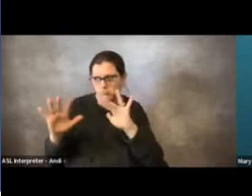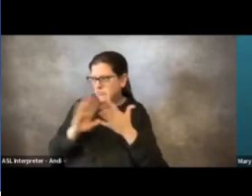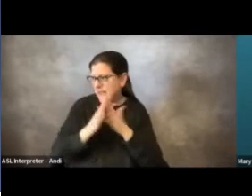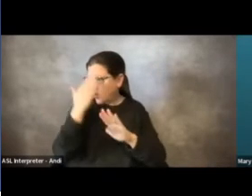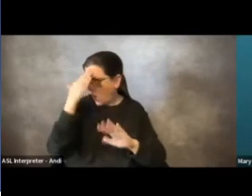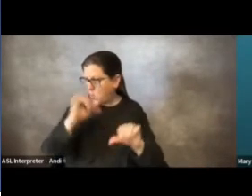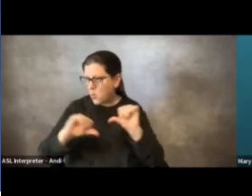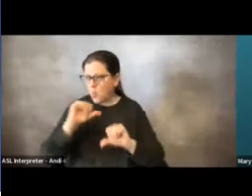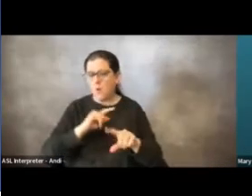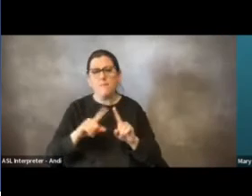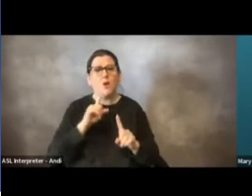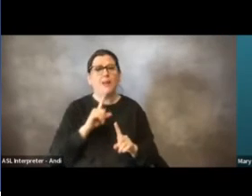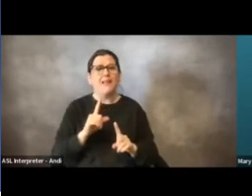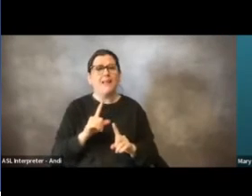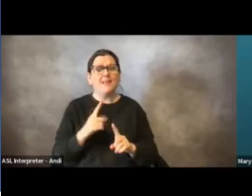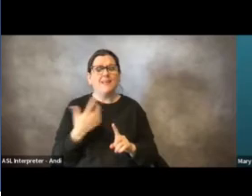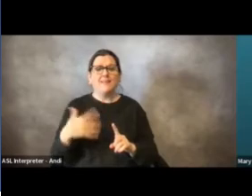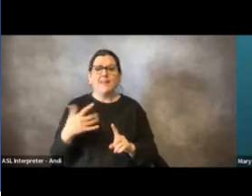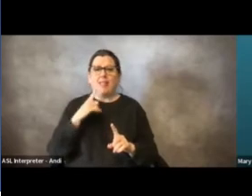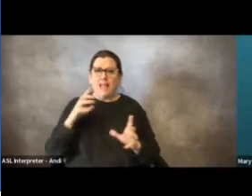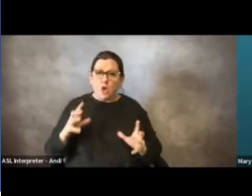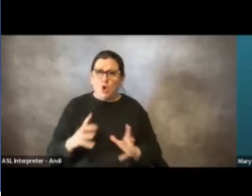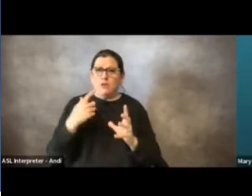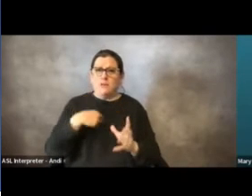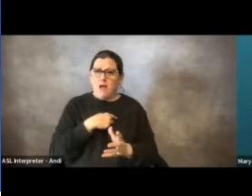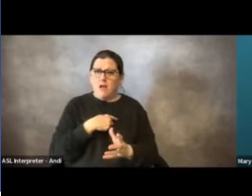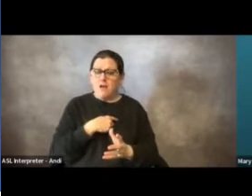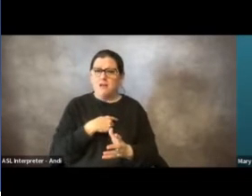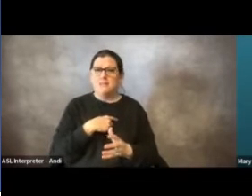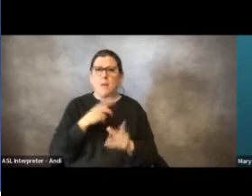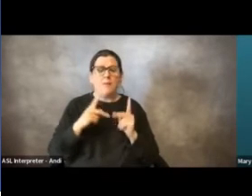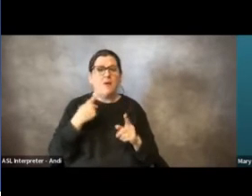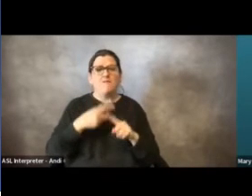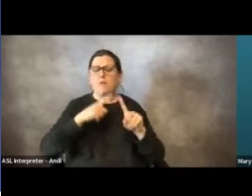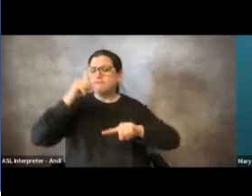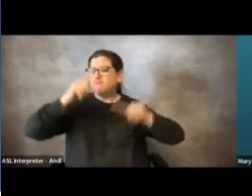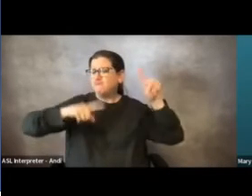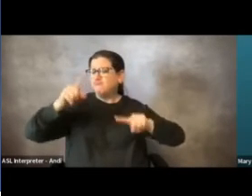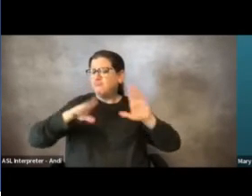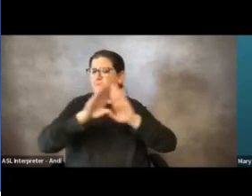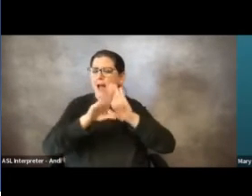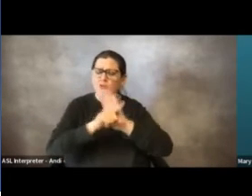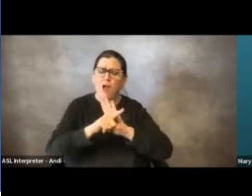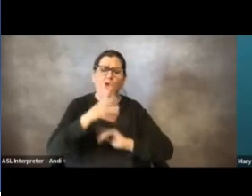what was so really I think encouraging about it is that it was people from all walks of life from across the country, from rural areas, from urban